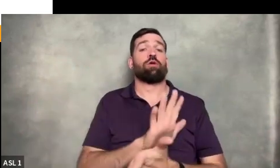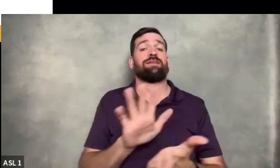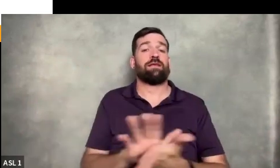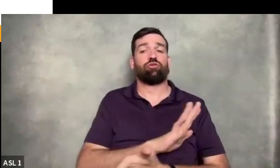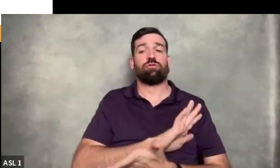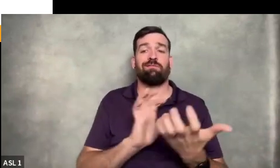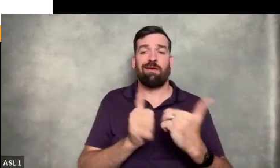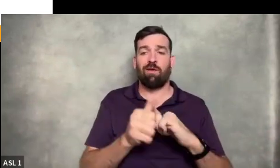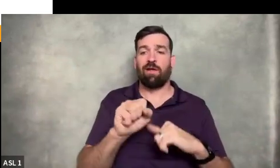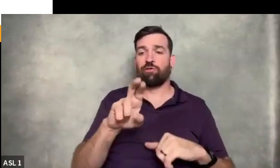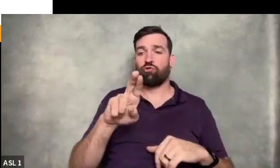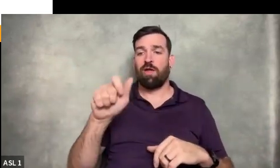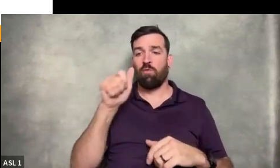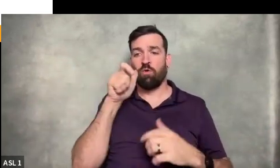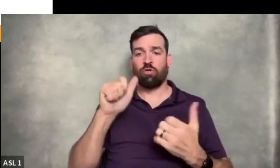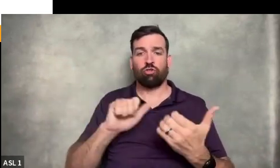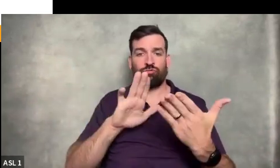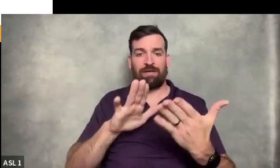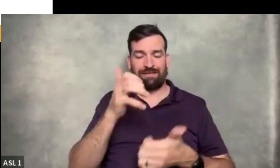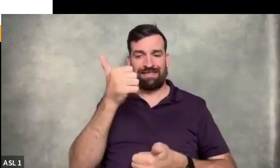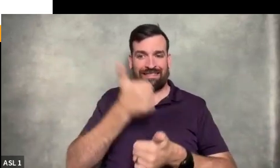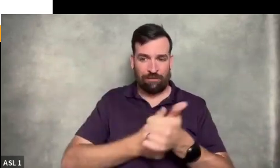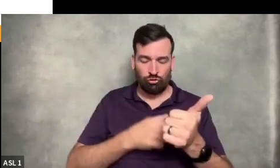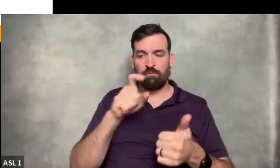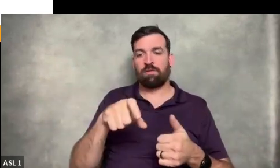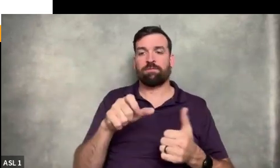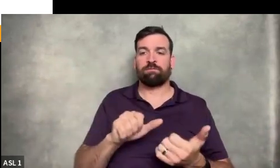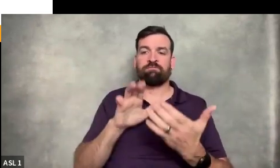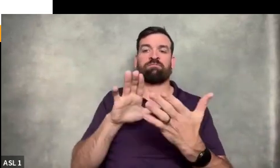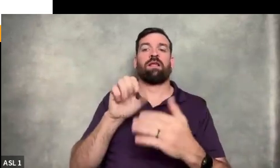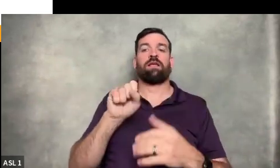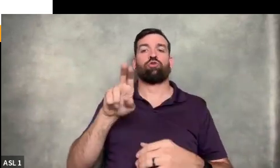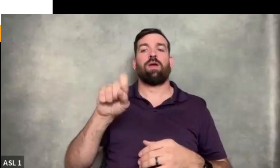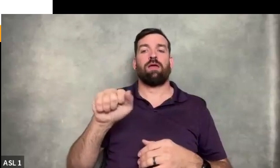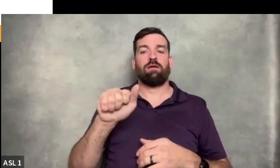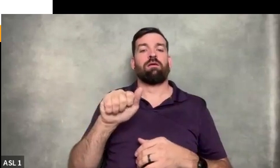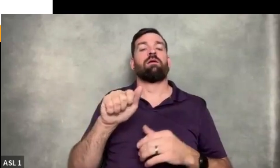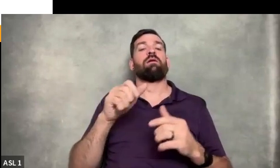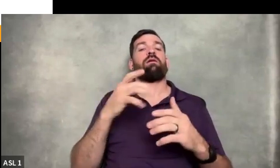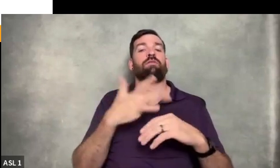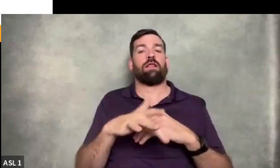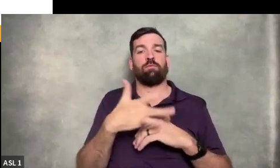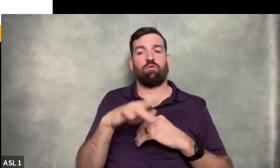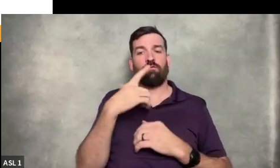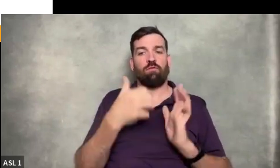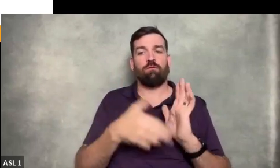address each assurance must be maintained at the SUA and made available for review by ACL